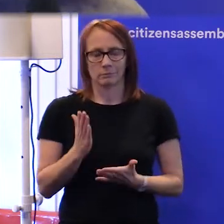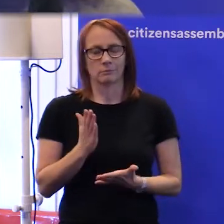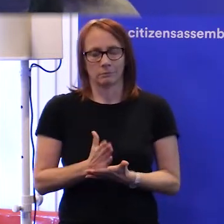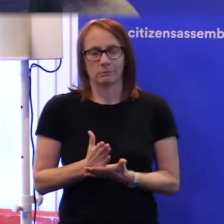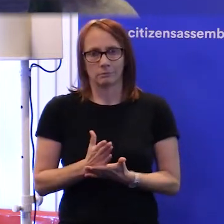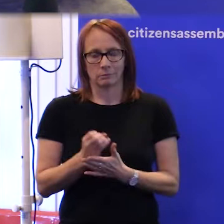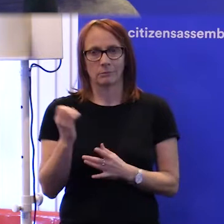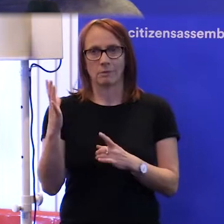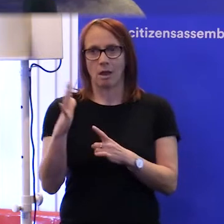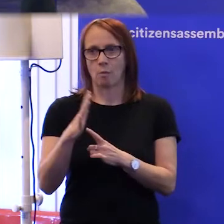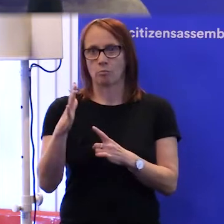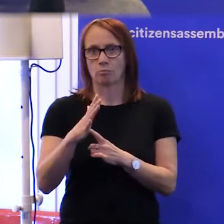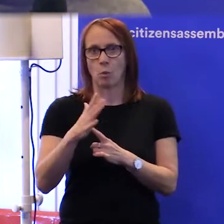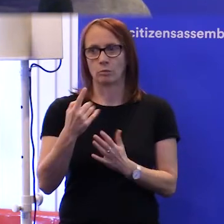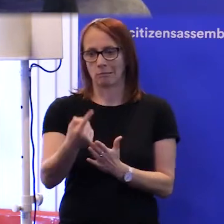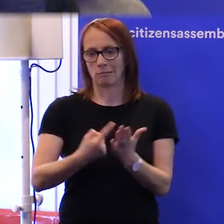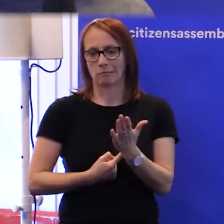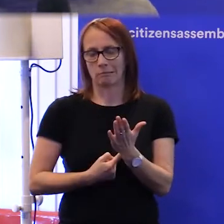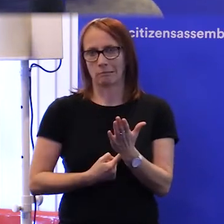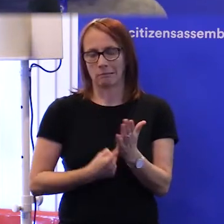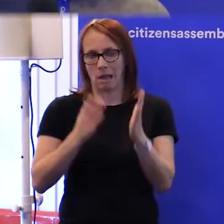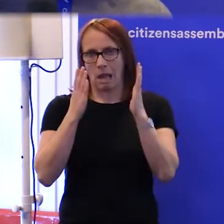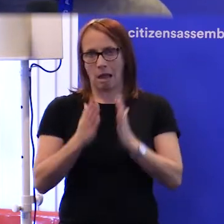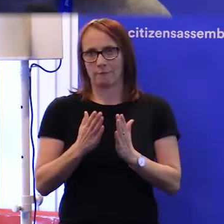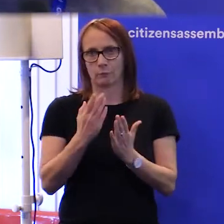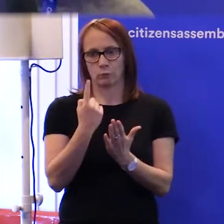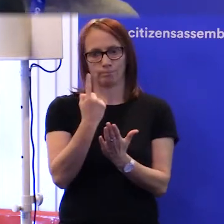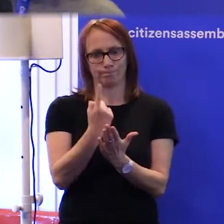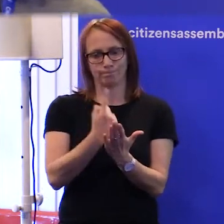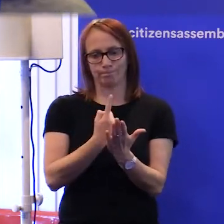strongly enough how important and it is that we see through every action the